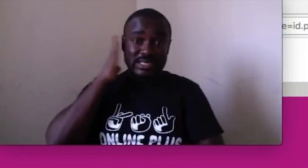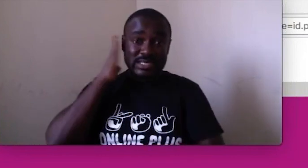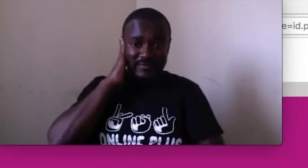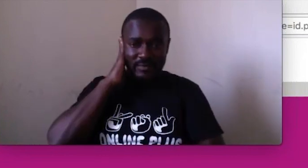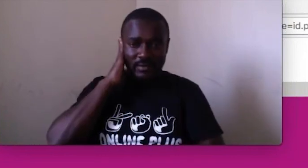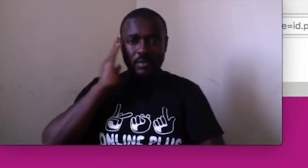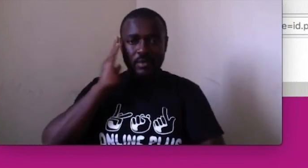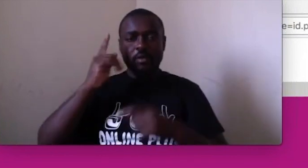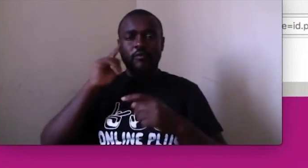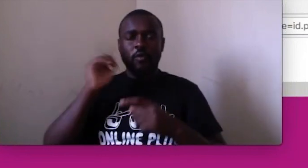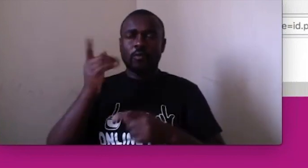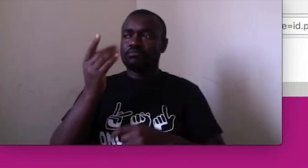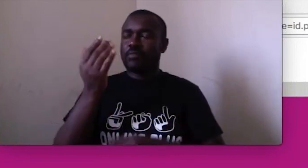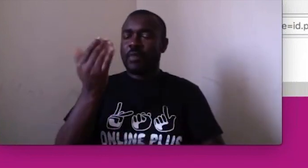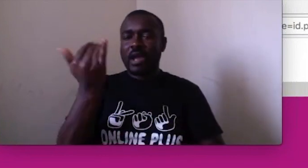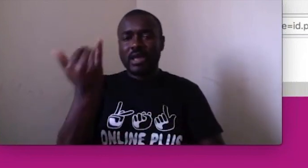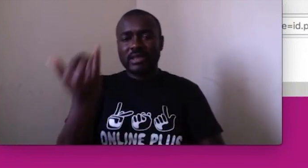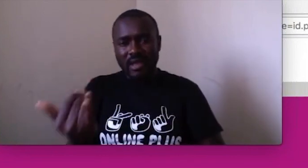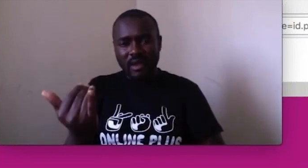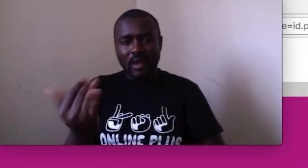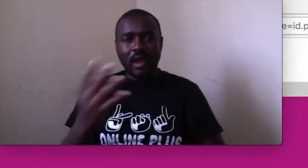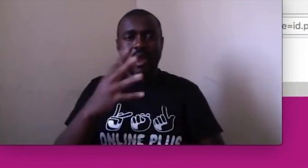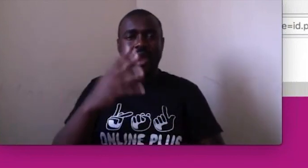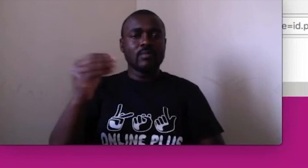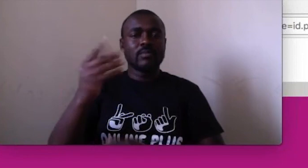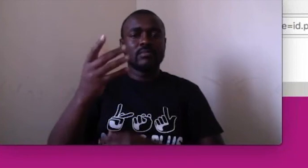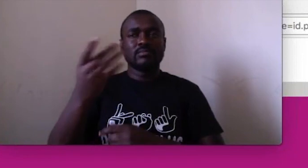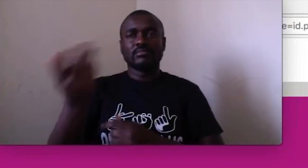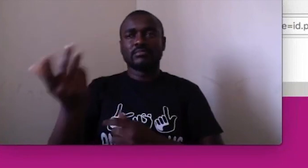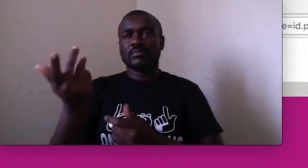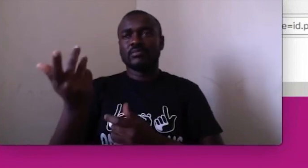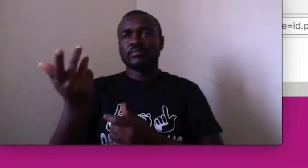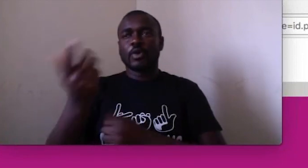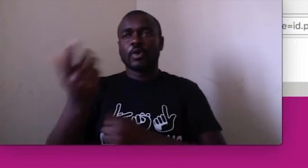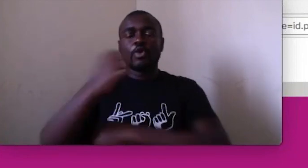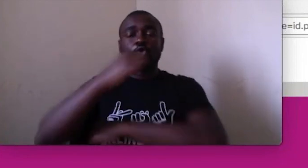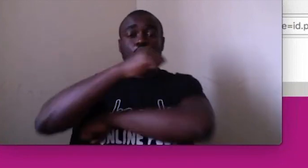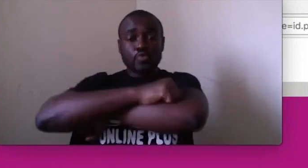that is specific for the deaf people like for there and